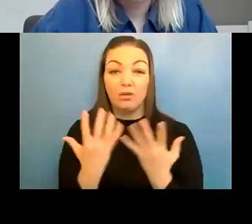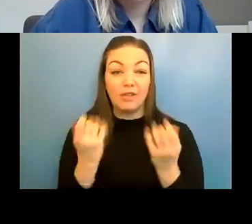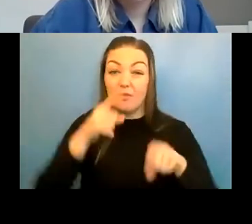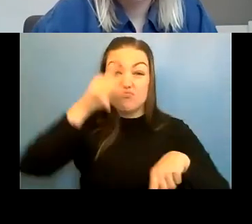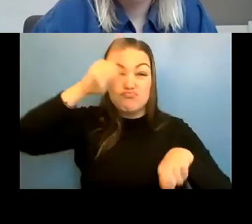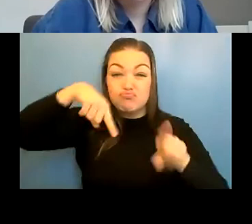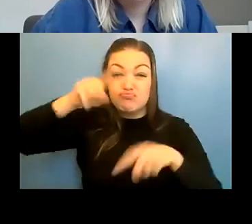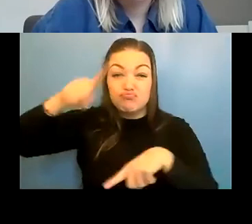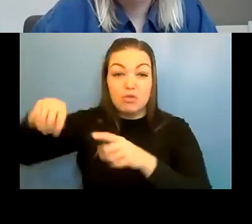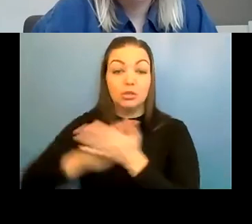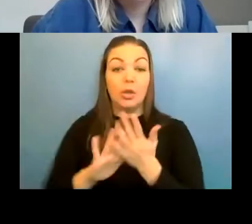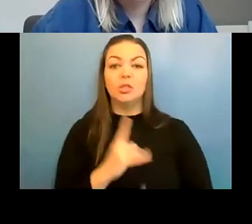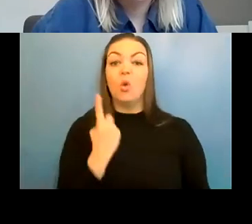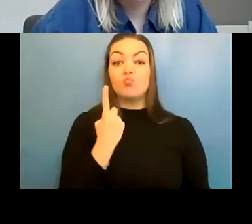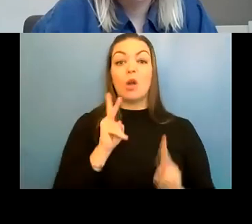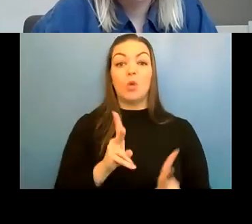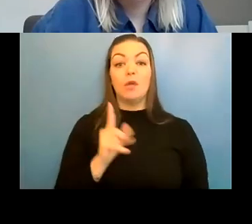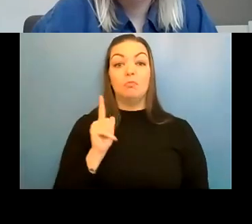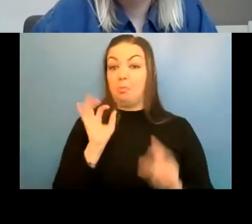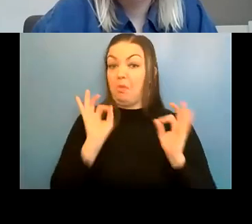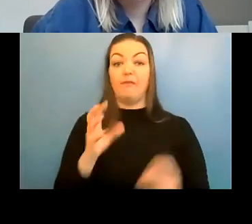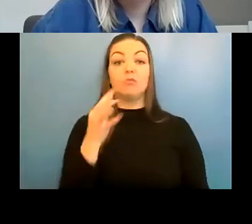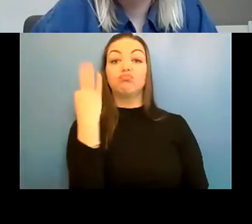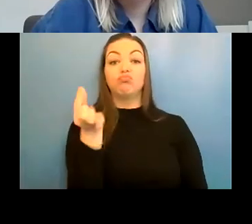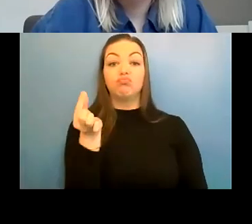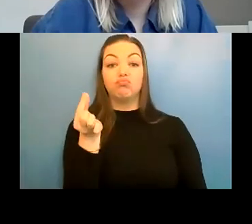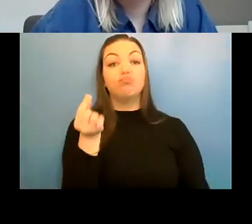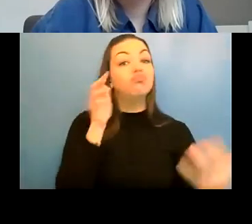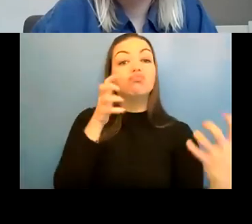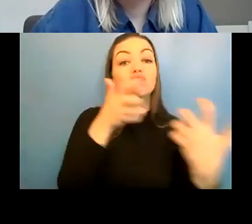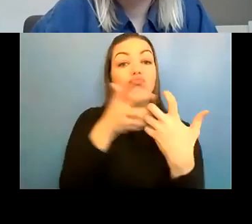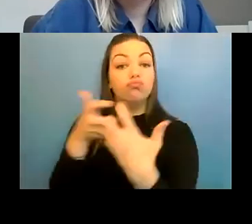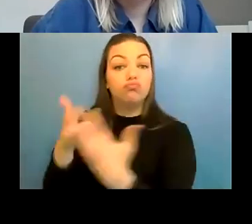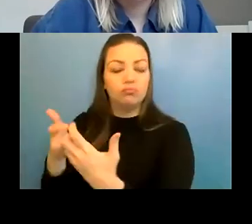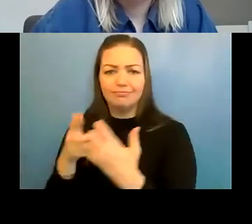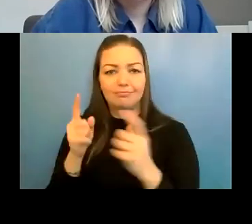disabled people to earn money, all of those elements. Because the world is so varied and different, there isn't a one size fits all approach. Disabled people are marginalised and